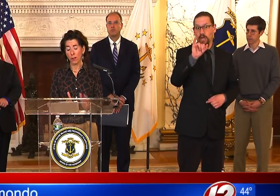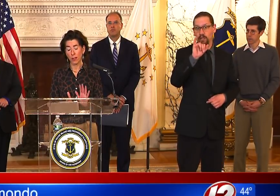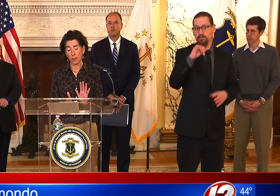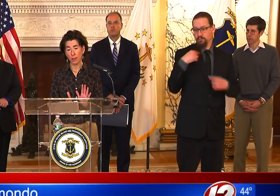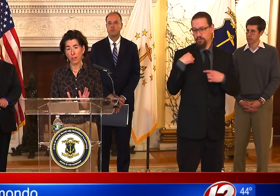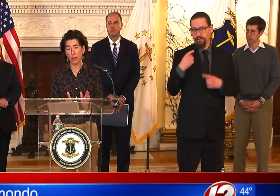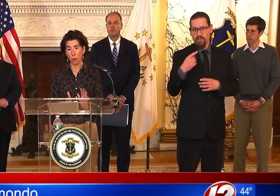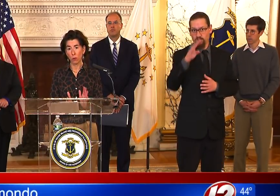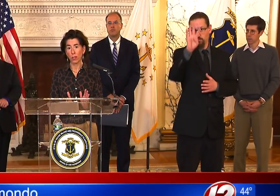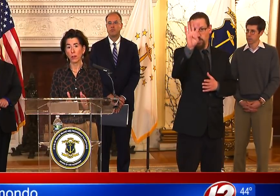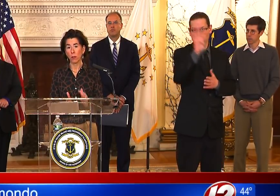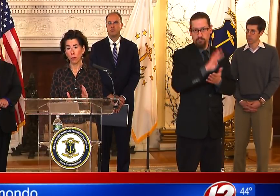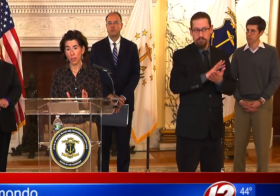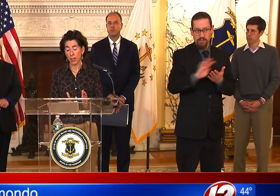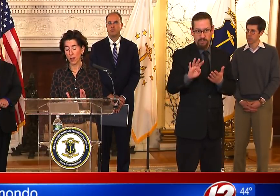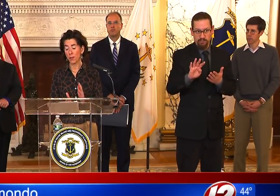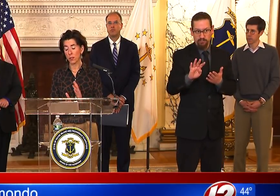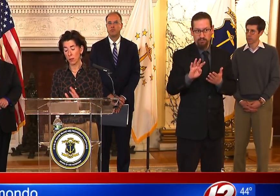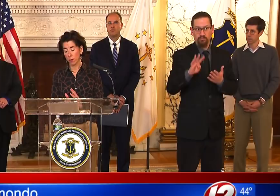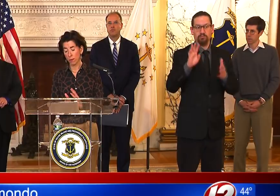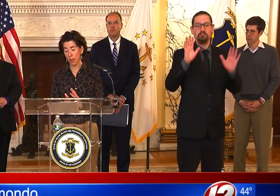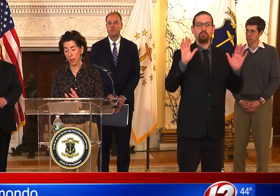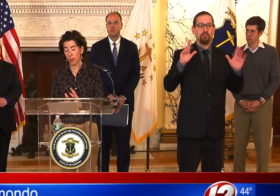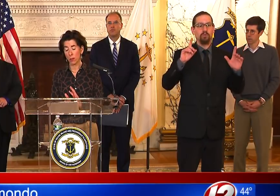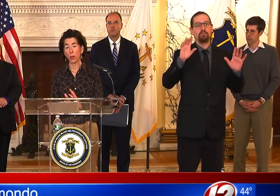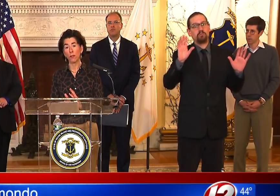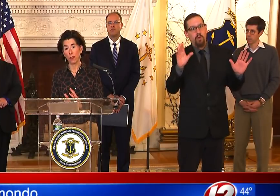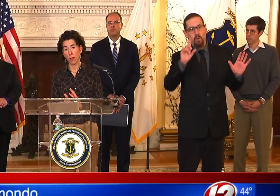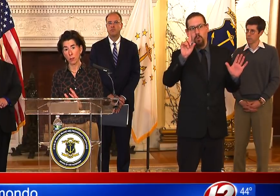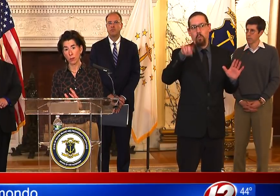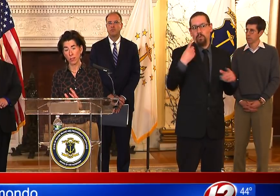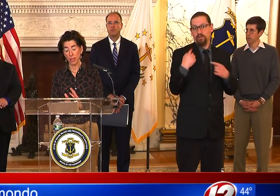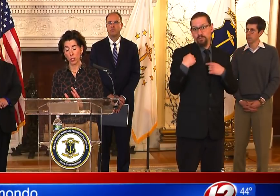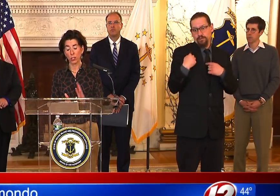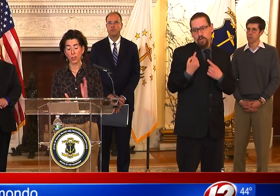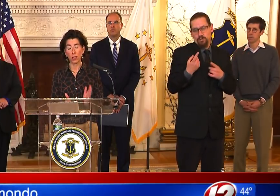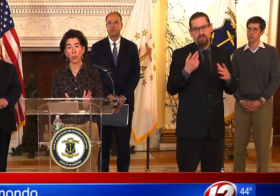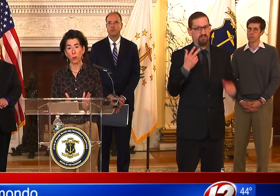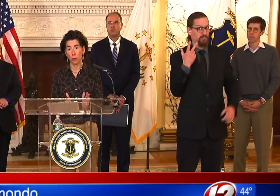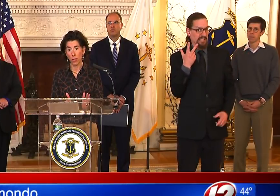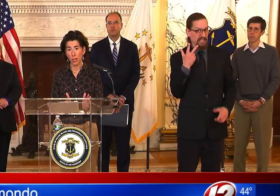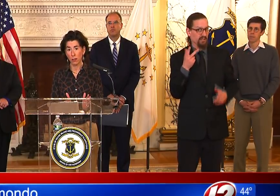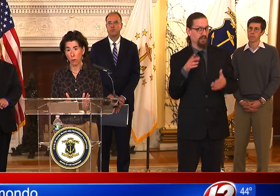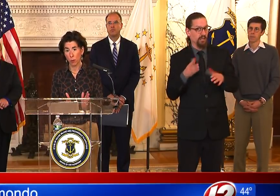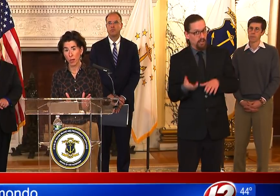AS IT RELATES TO RHODE ISLAND , I WANT TO REMIND EVERYONE THAT WE ARE FOUR WEEKS INTO THIS. WE'LL BE -- I SAY